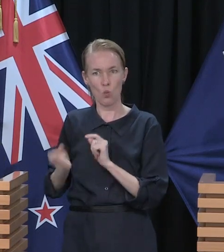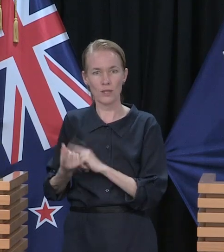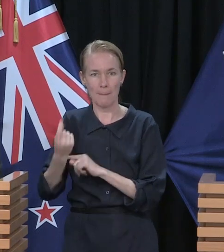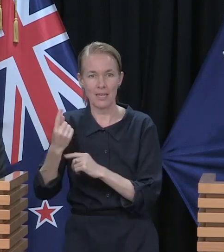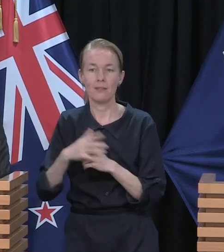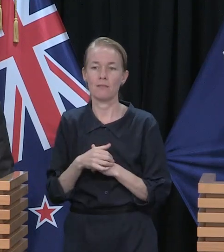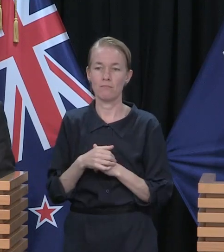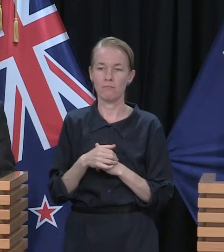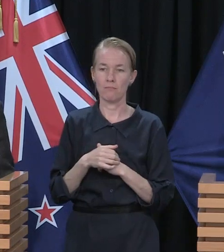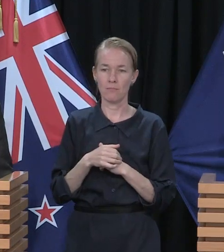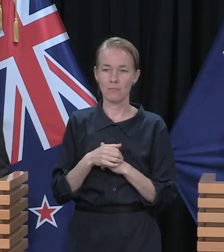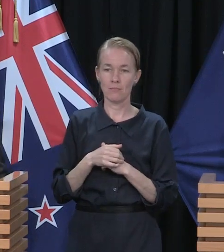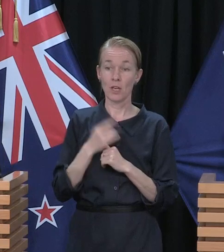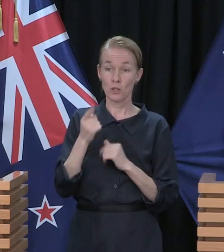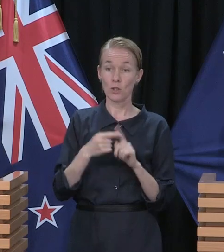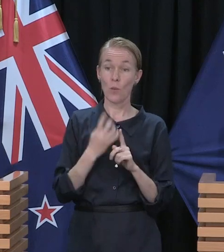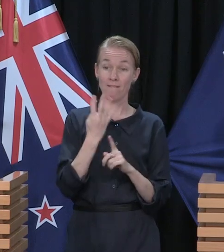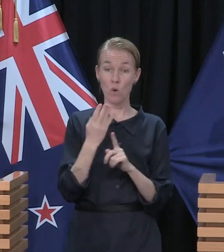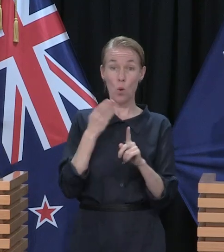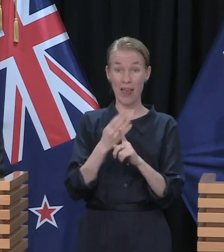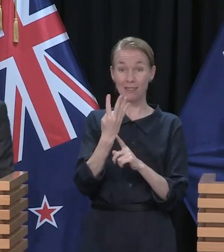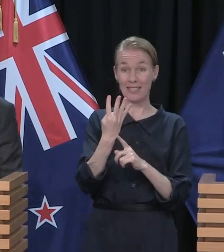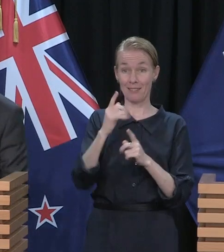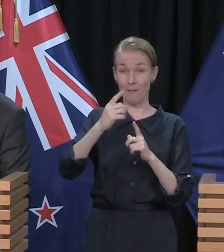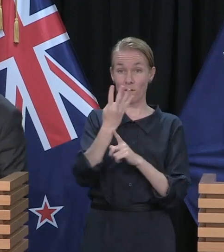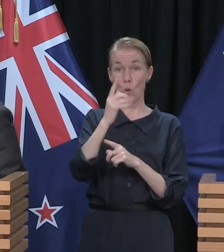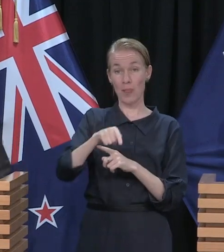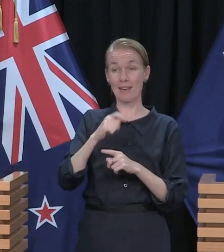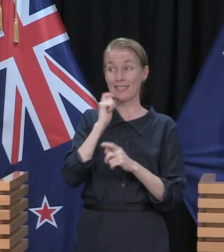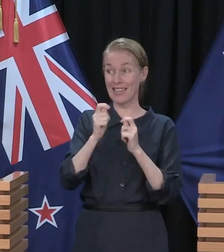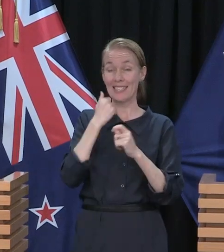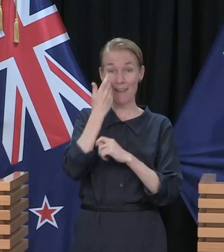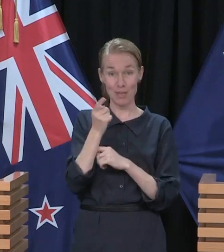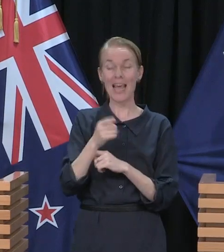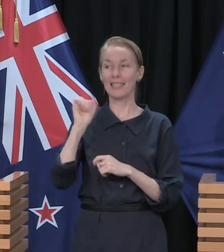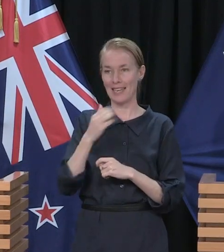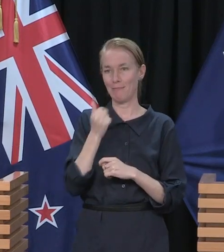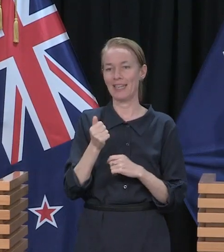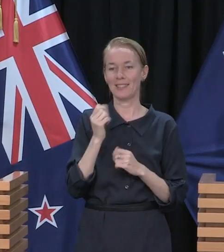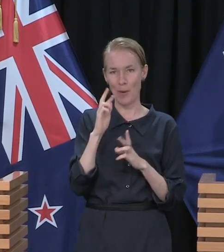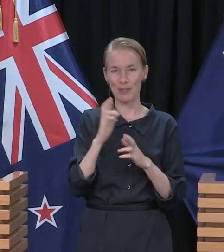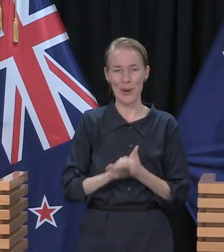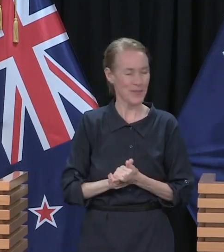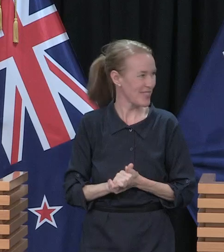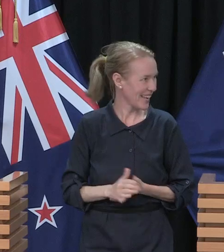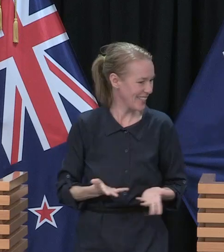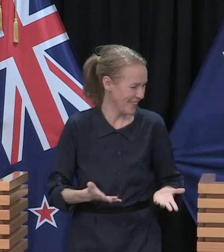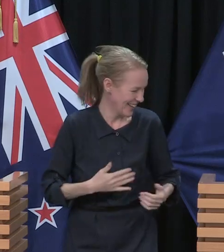week or two. 4,000 tests today? That is what I would like to see. Alright. Thanks, everybody. Thank you for using Red Bee